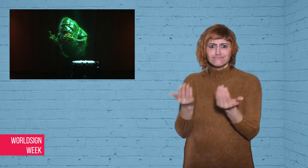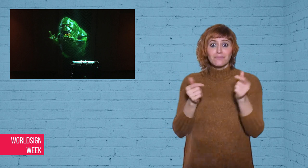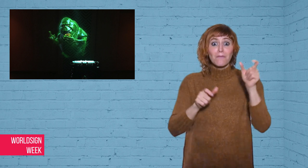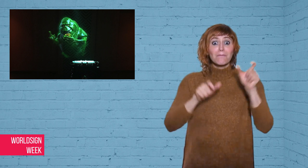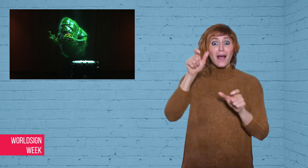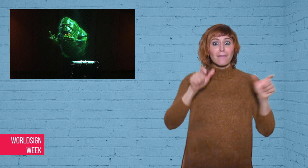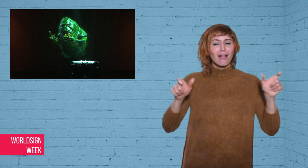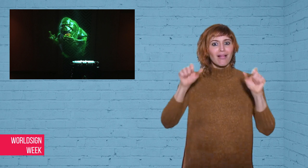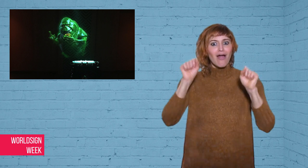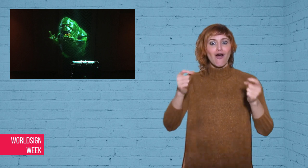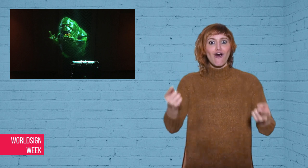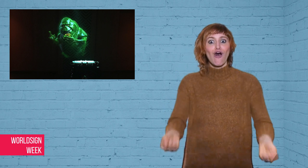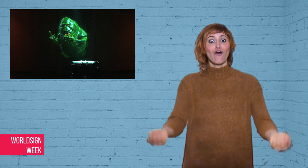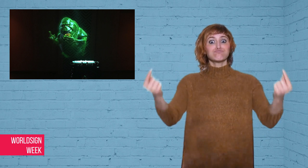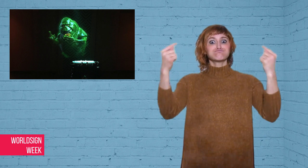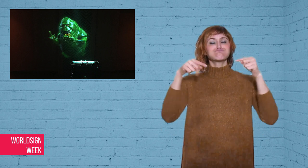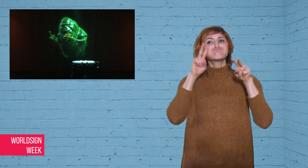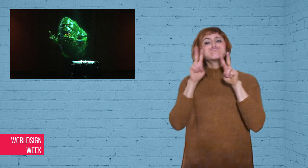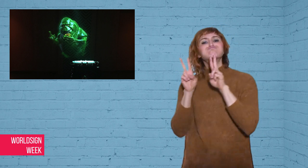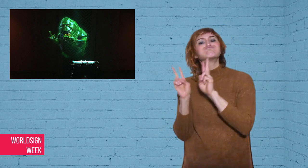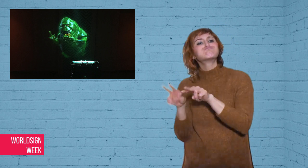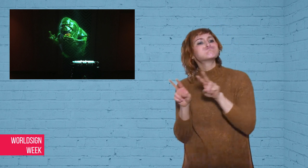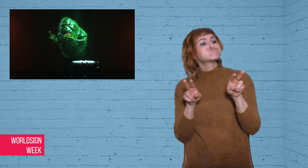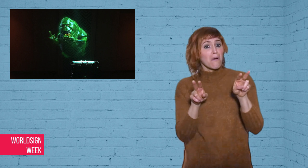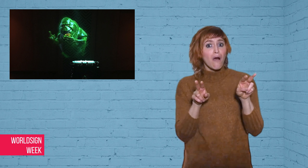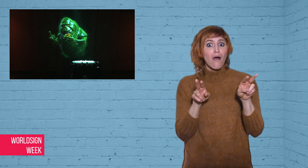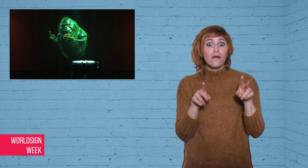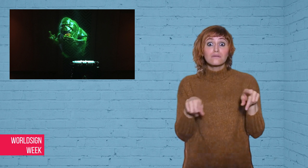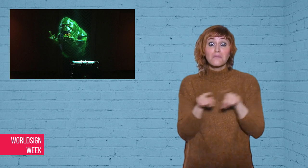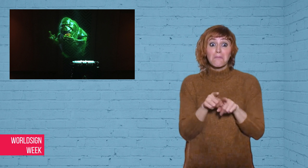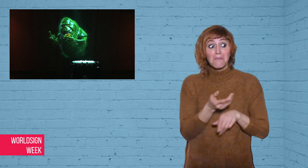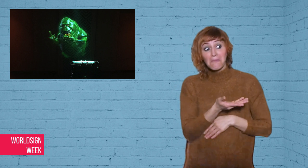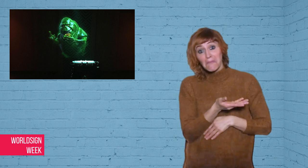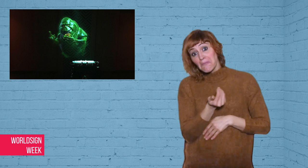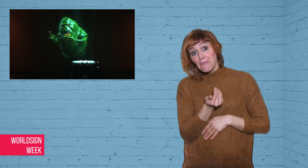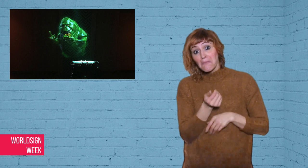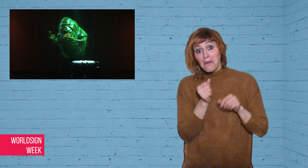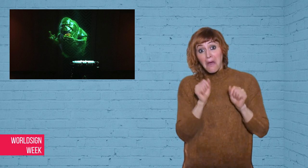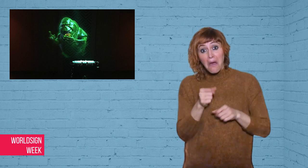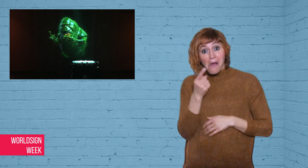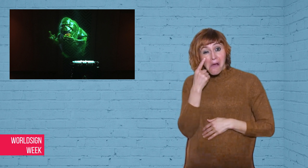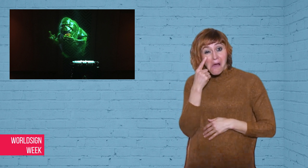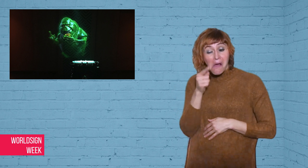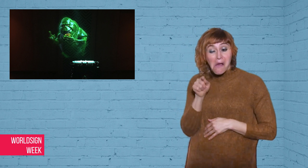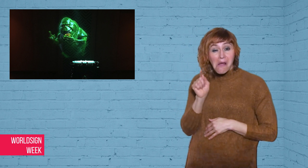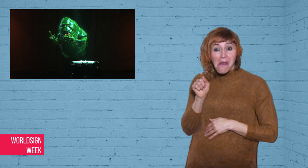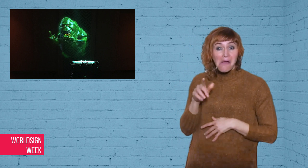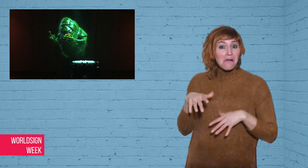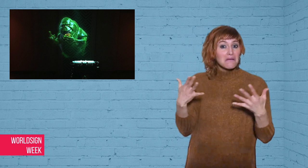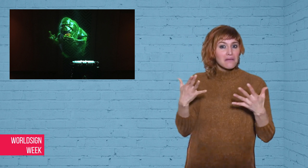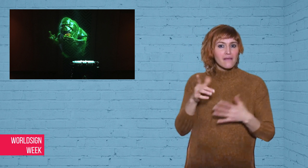has offered visitors a chance to enjoy a